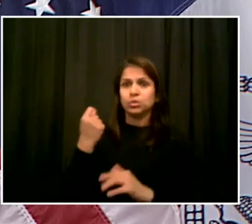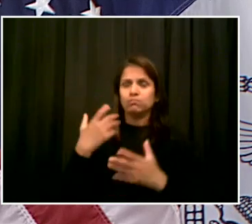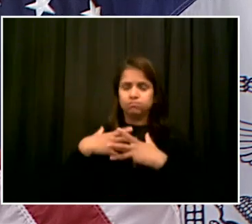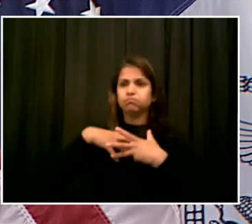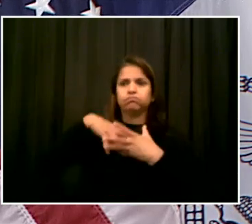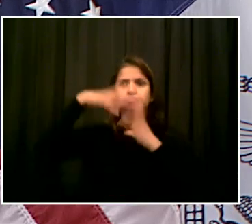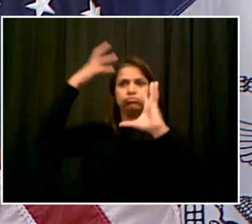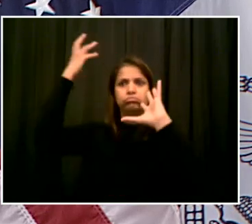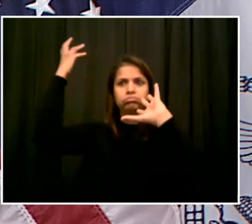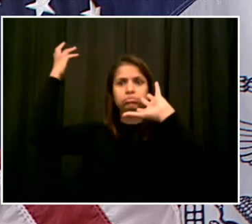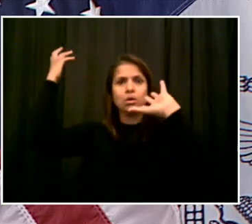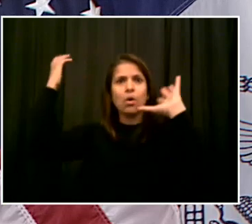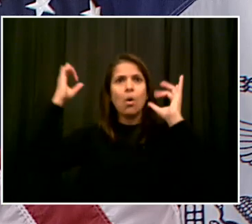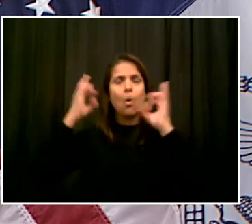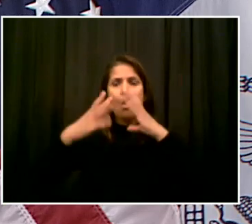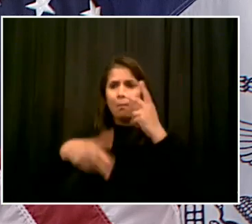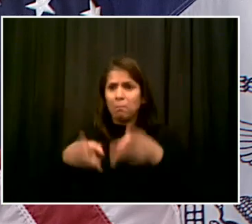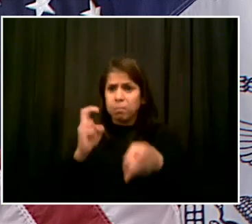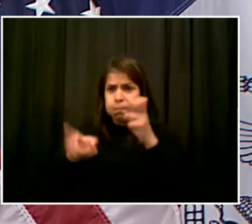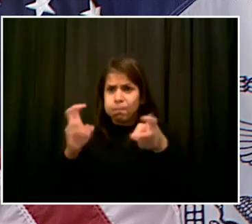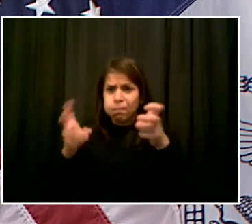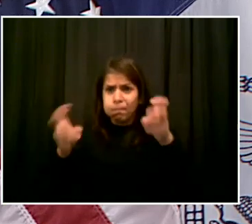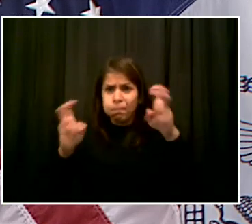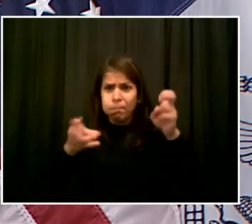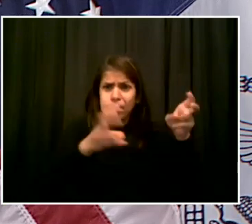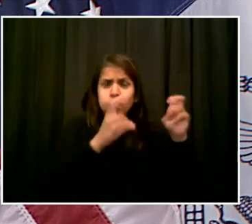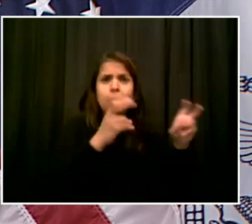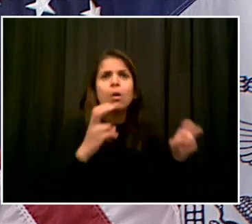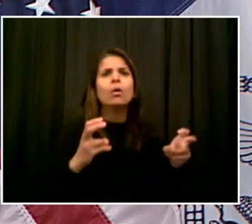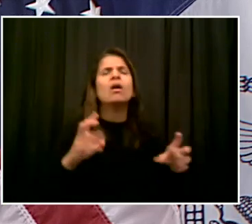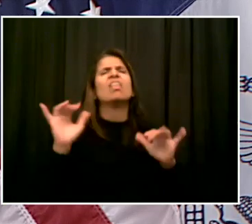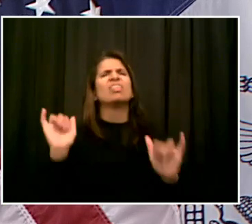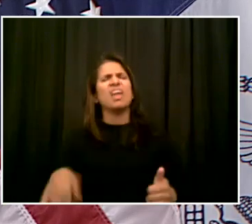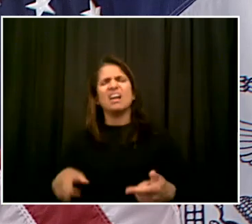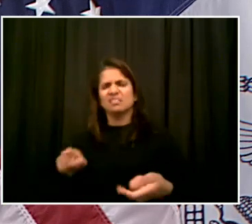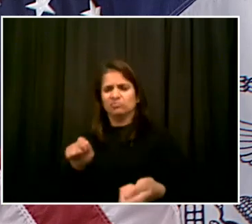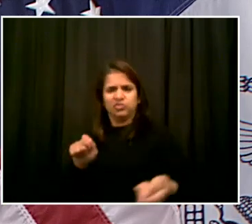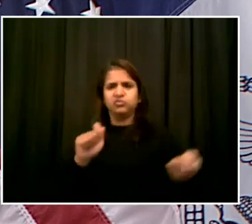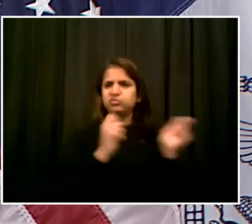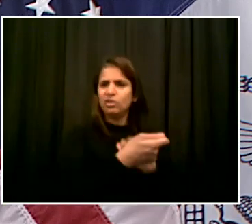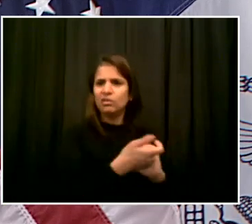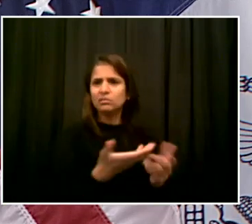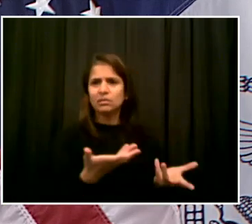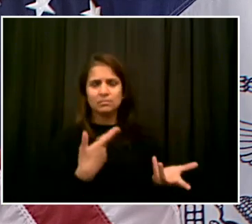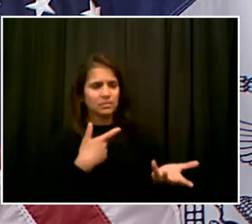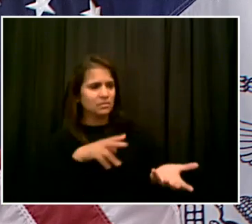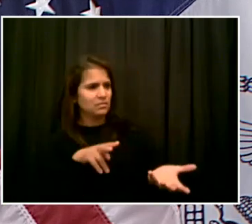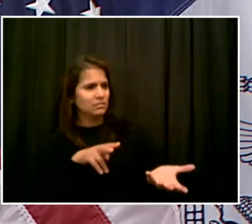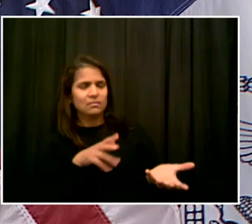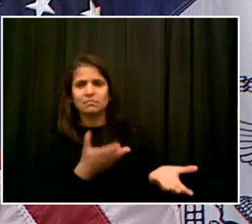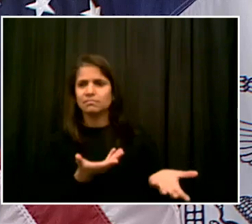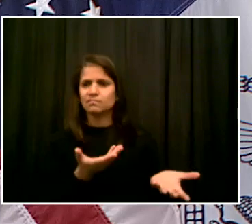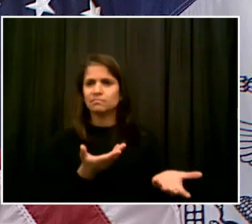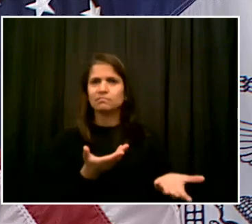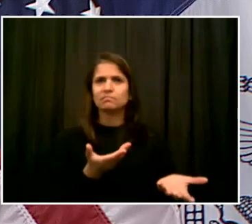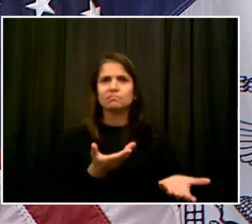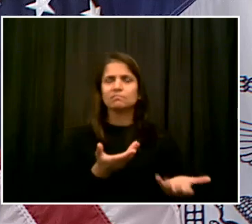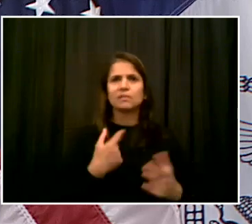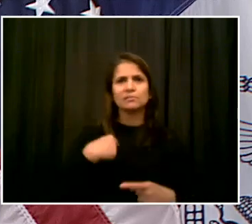AND THAT IS THE VERY LOCALIZED LOOTING IN LOWER MANHATTAN.